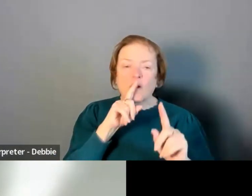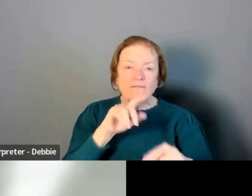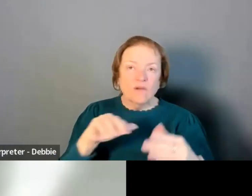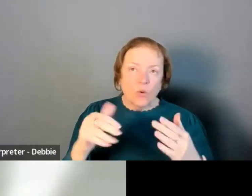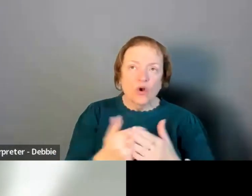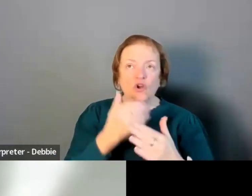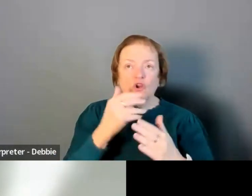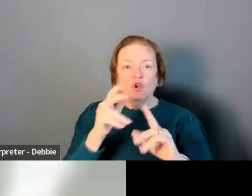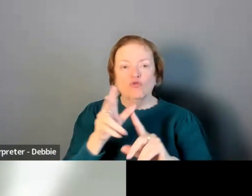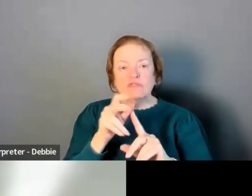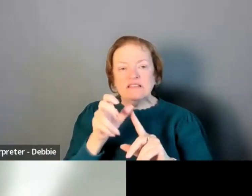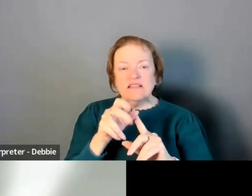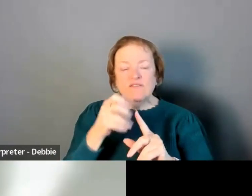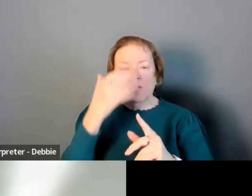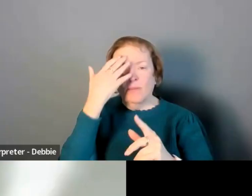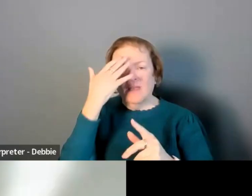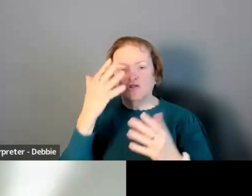because you already have a teacher mic, maybe in,